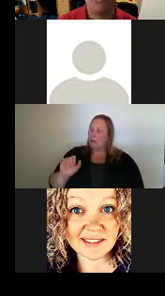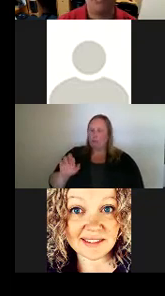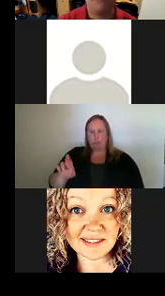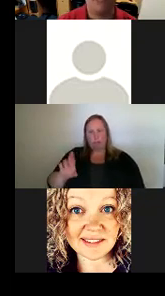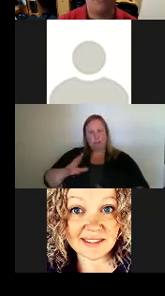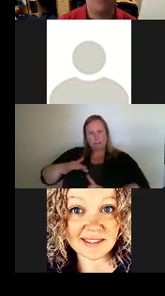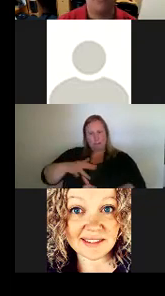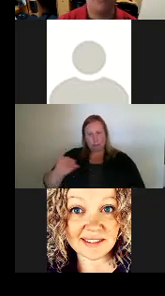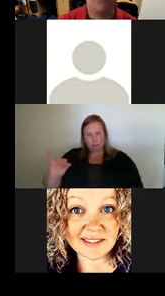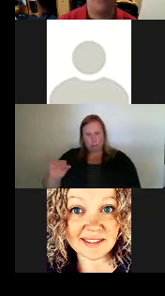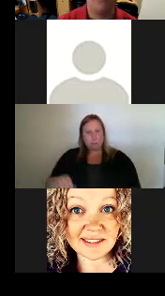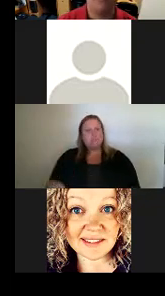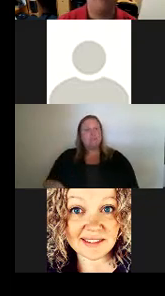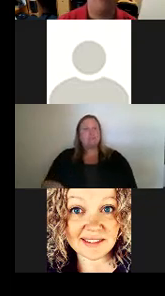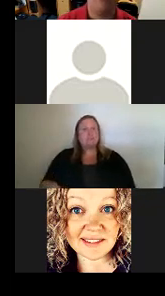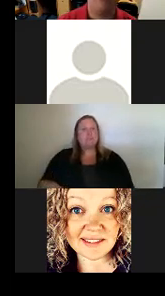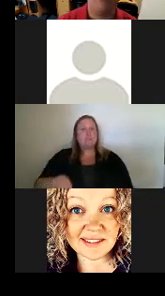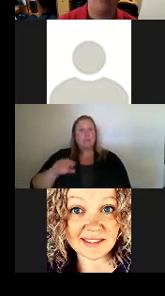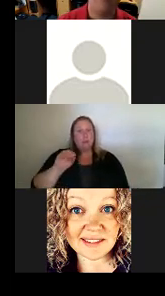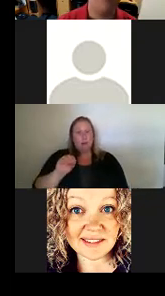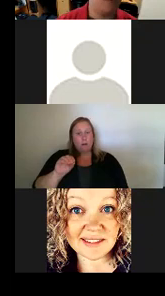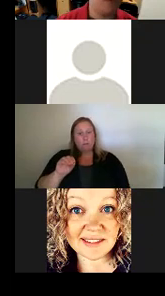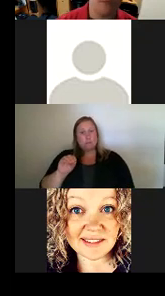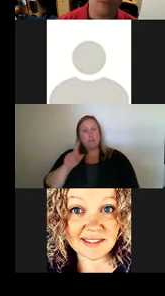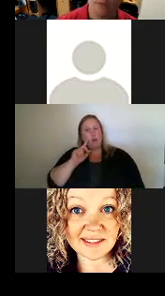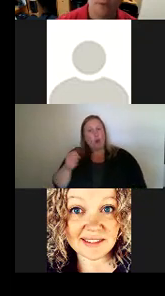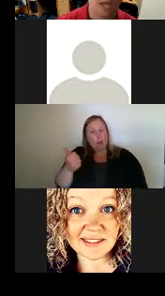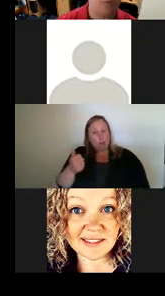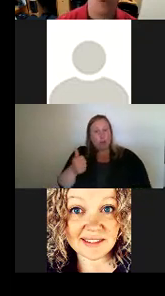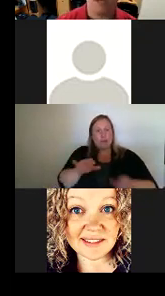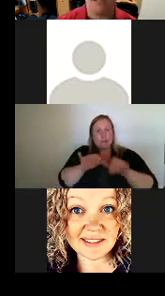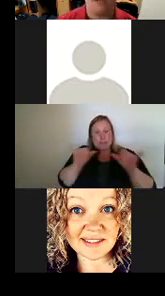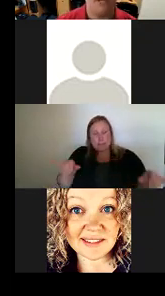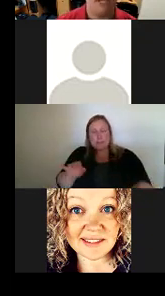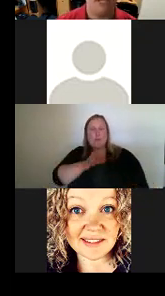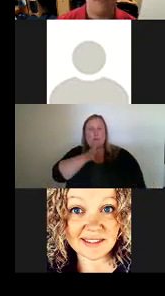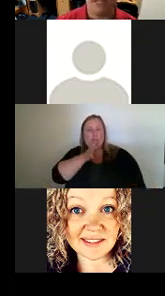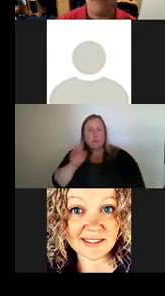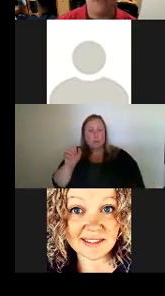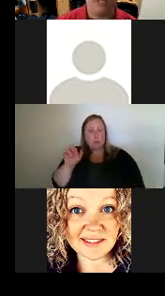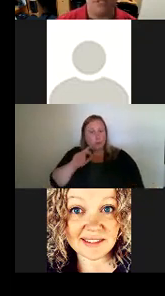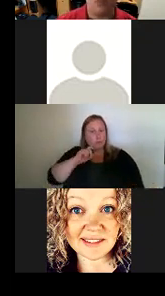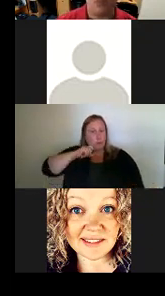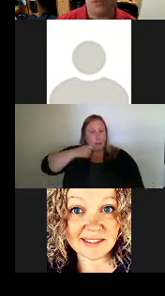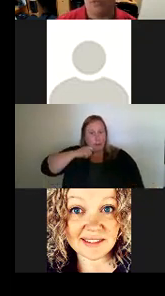OPERATING SYSTEM SOFTWARE, VOICEOVER IS GREAT.